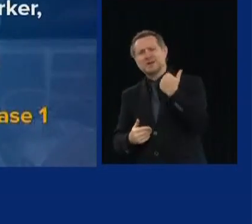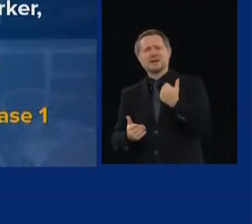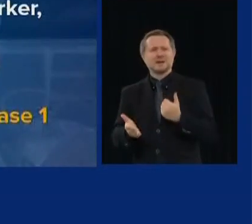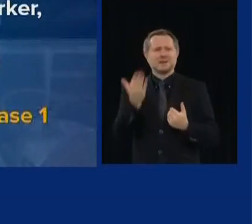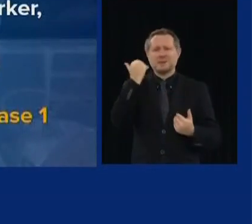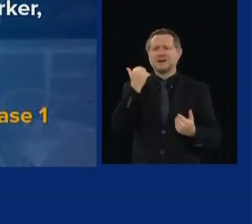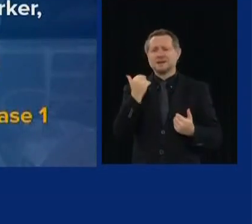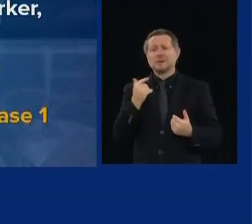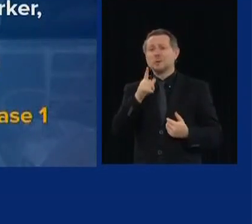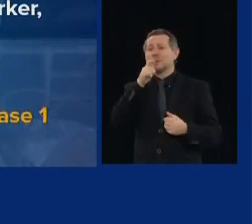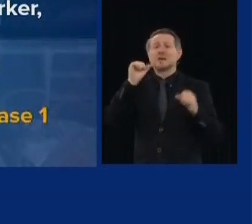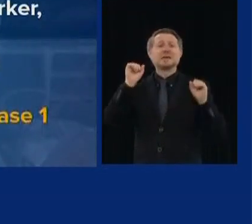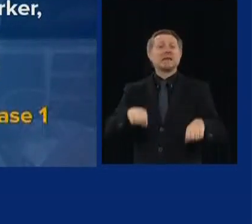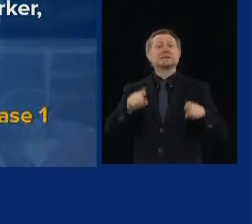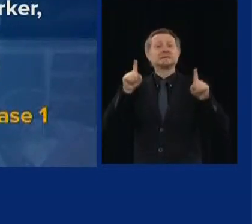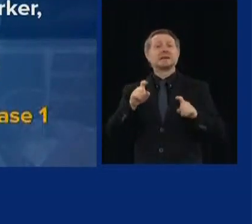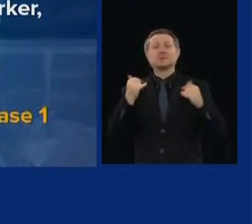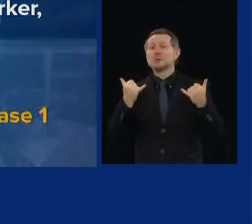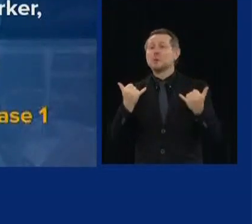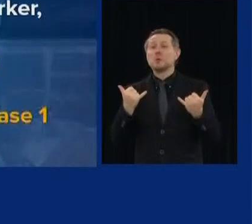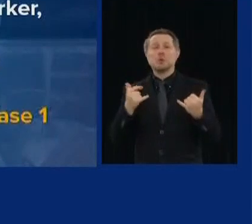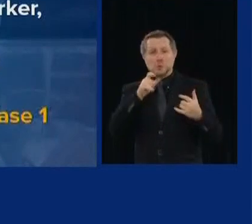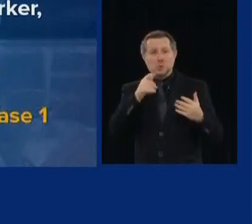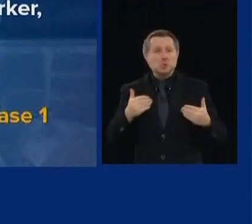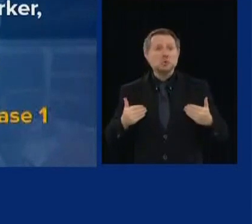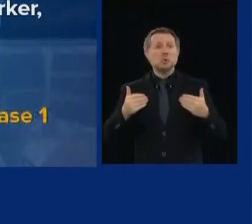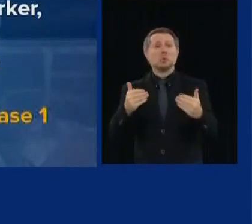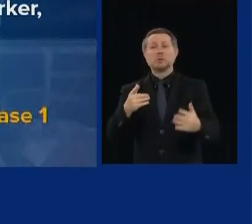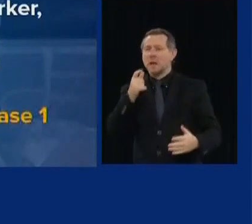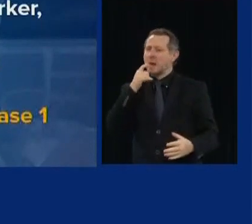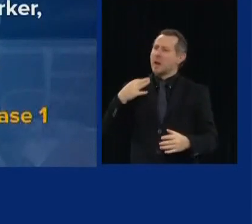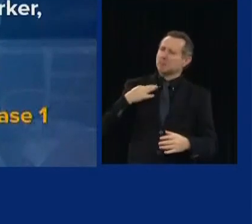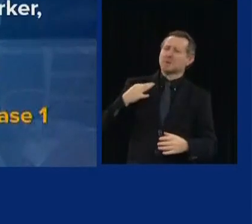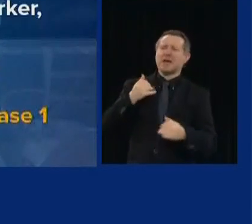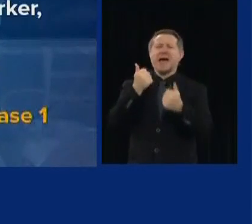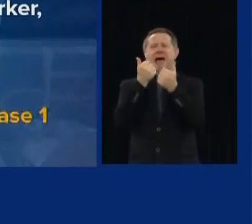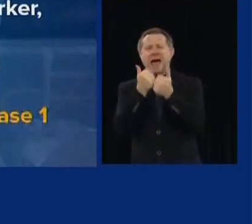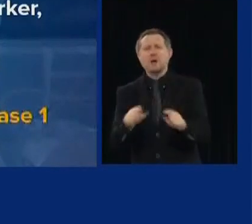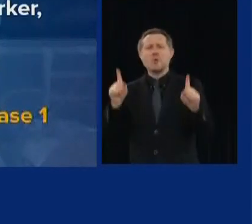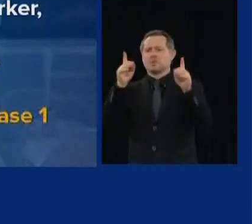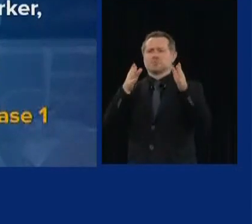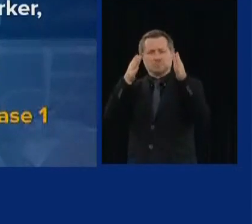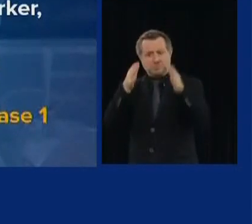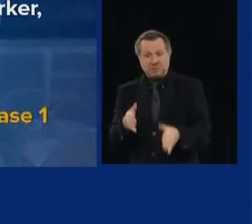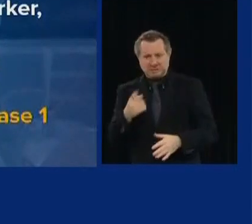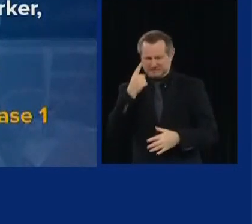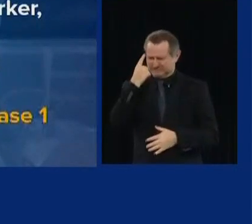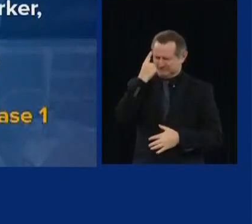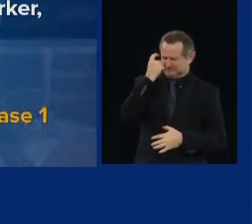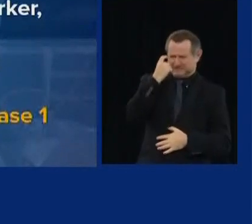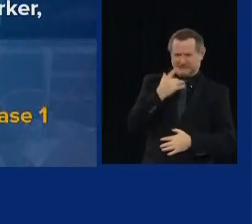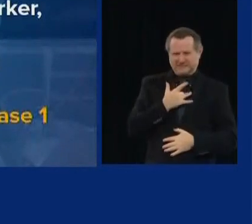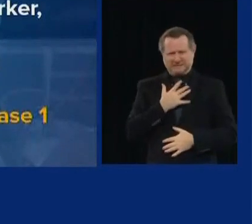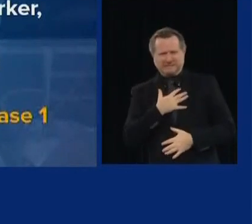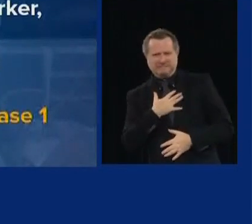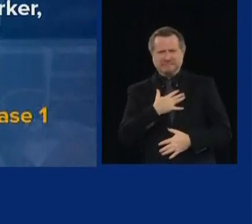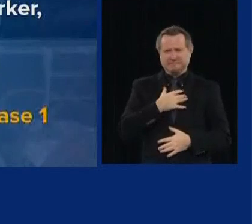THE BETTER FOR YOU.